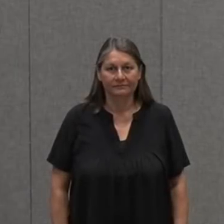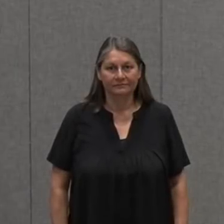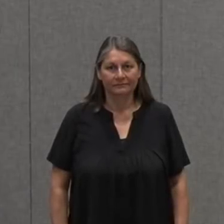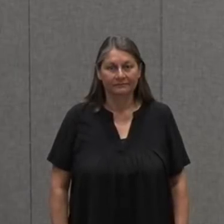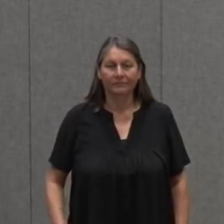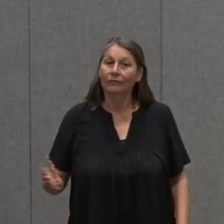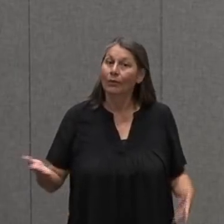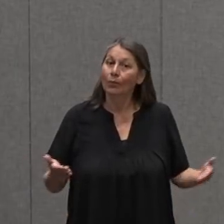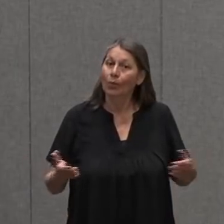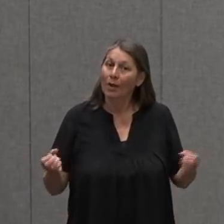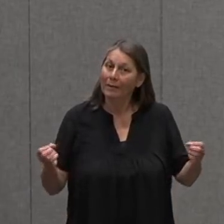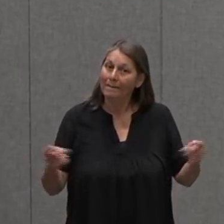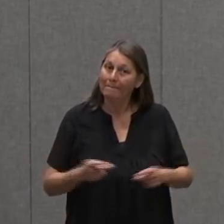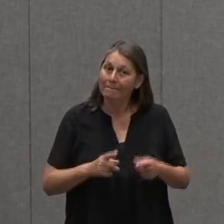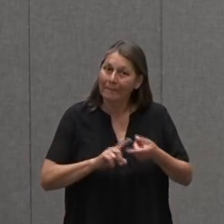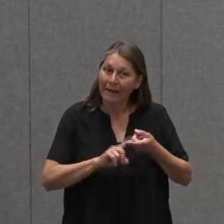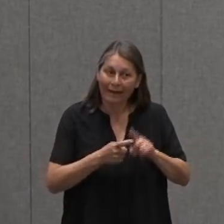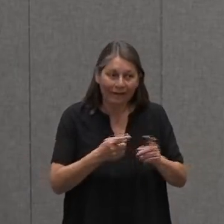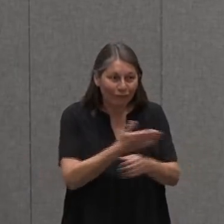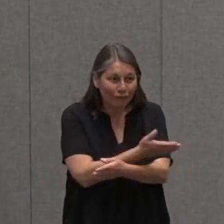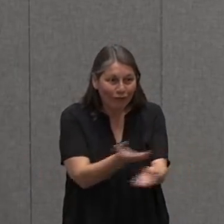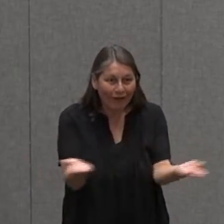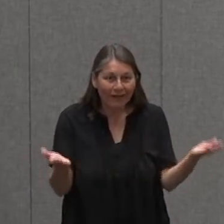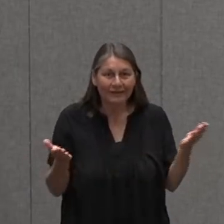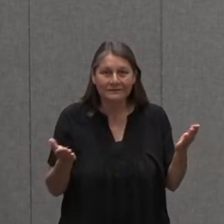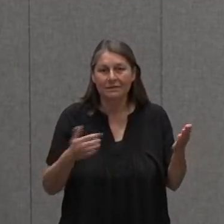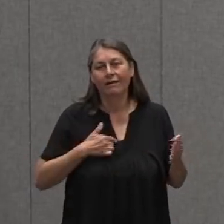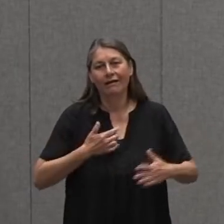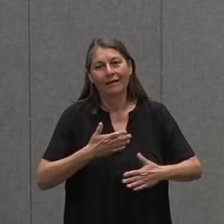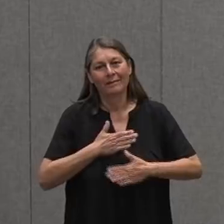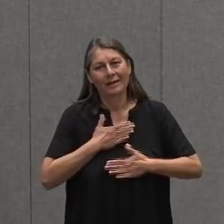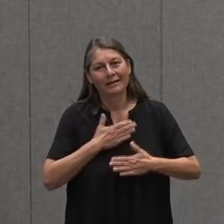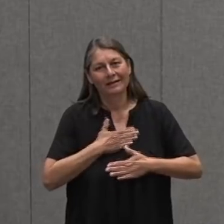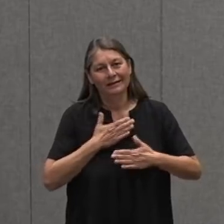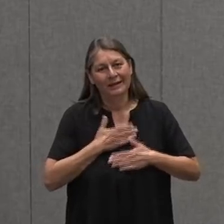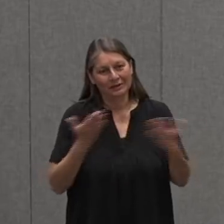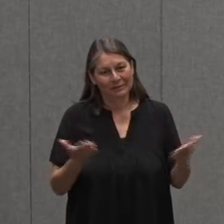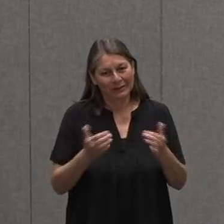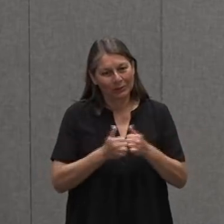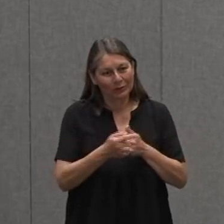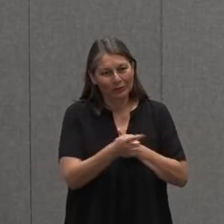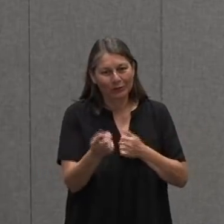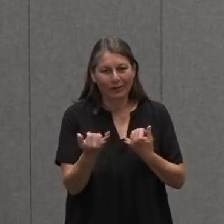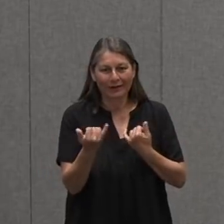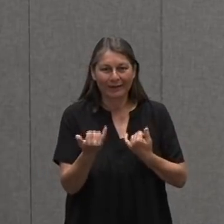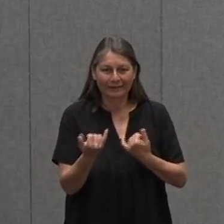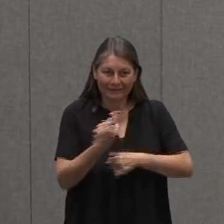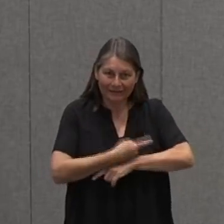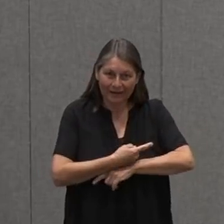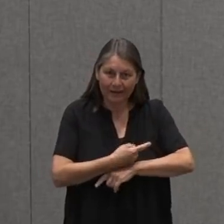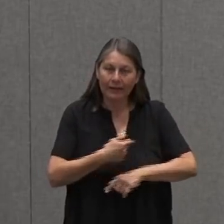Welcome back, friends. I am so glad to be with you again today. I'm Ms. Lori and we're gonna continue